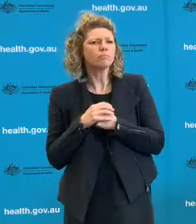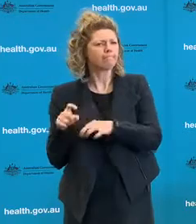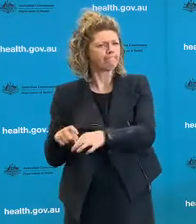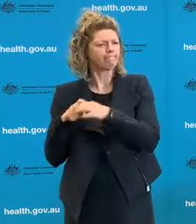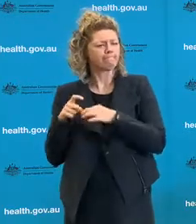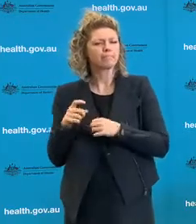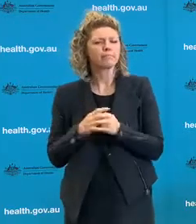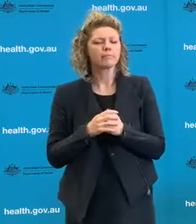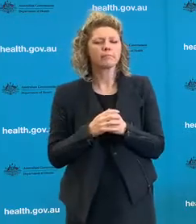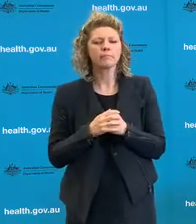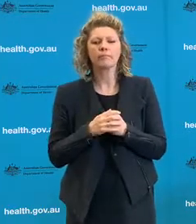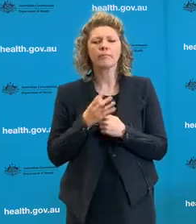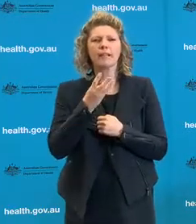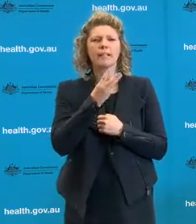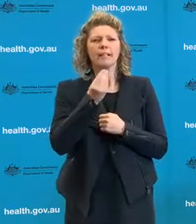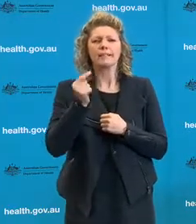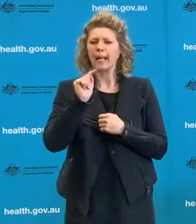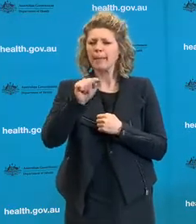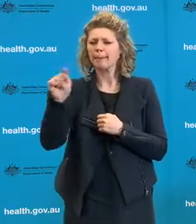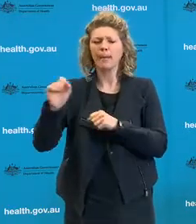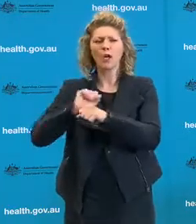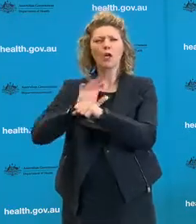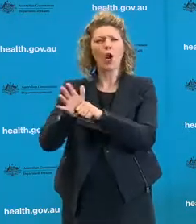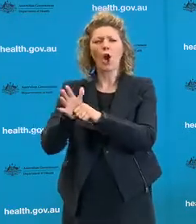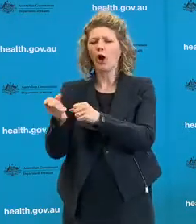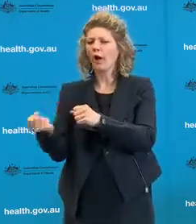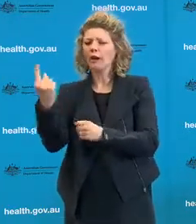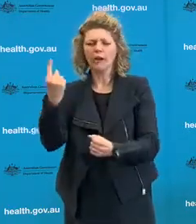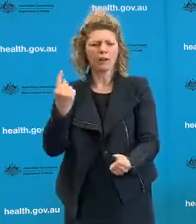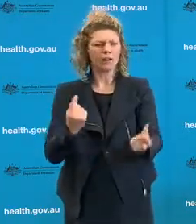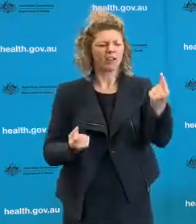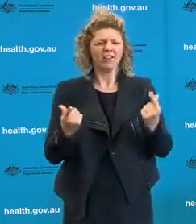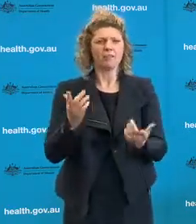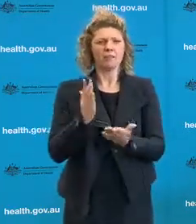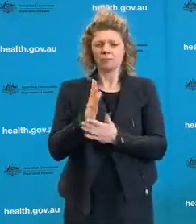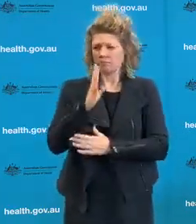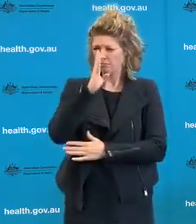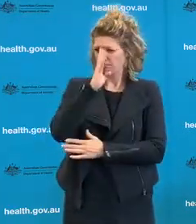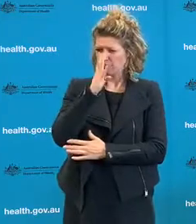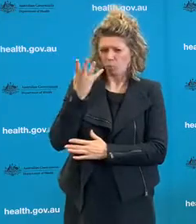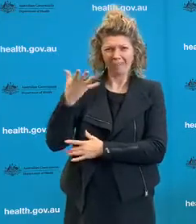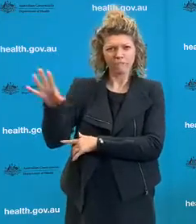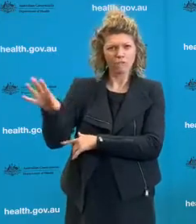cases are more important to focus on when defining a hotspot